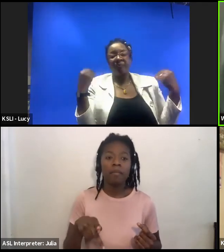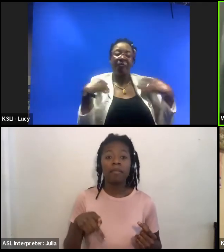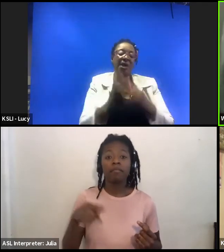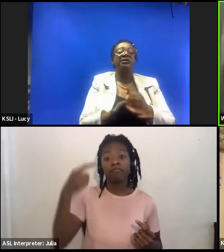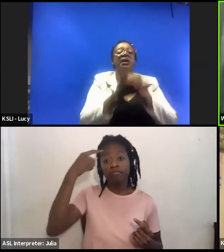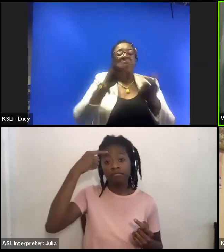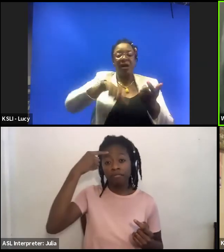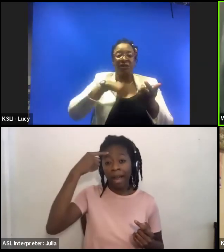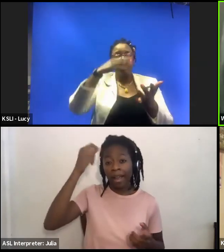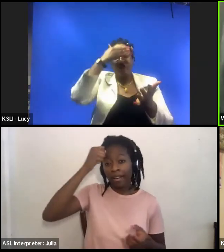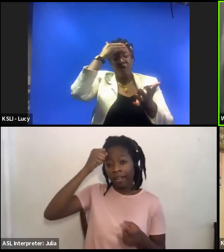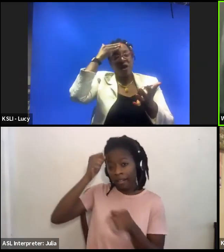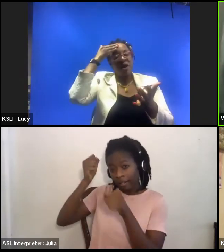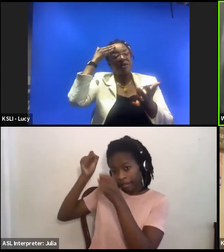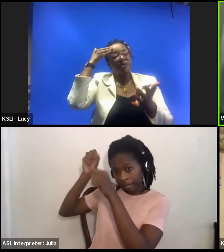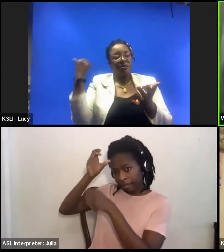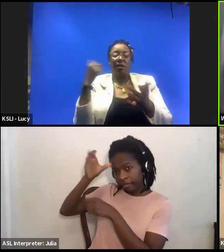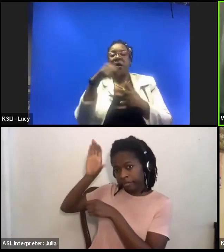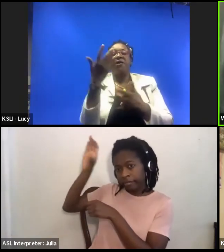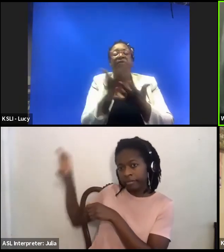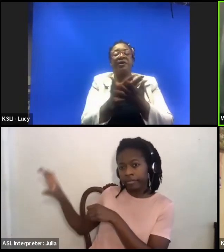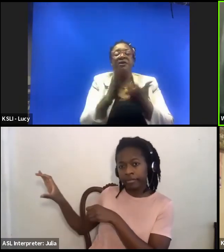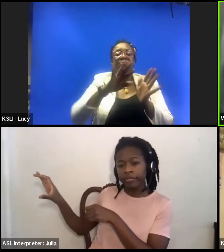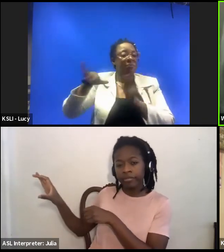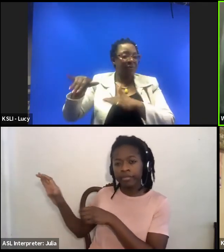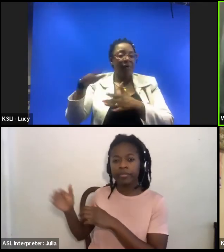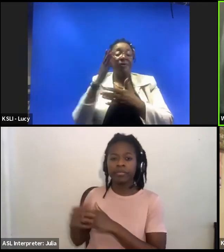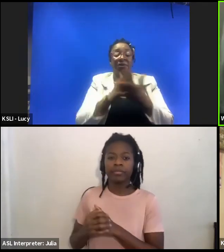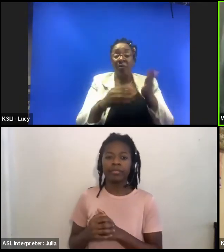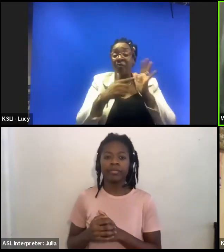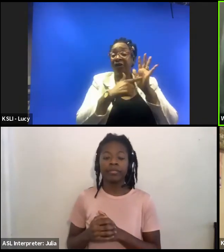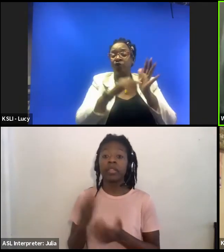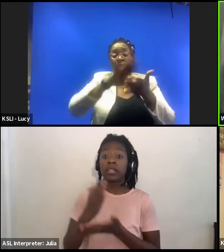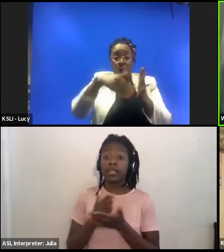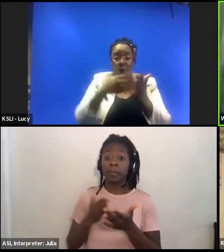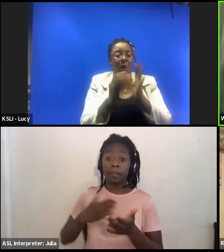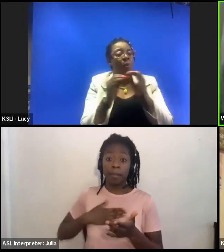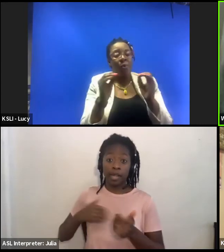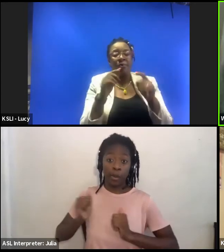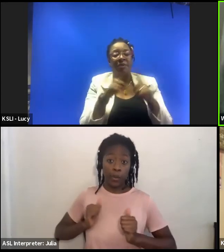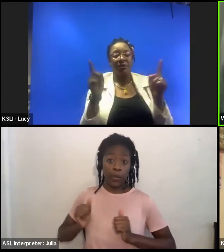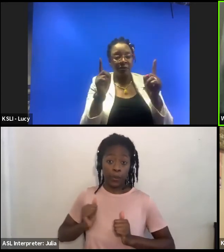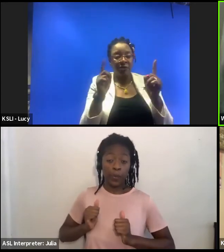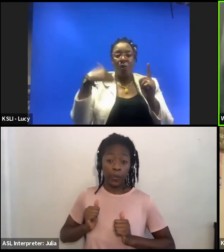and for some of my shows, not all of them though, we usually have a little activity